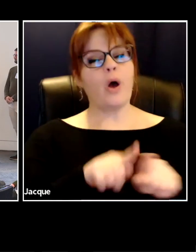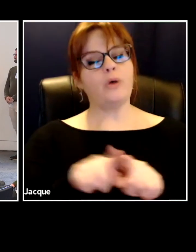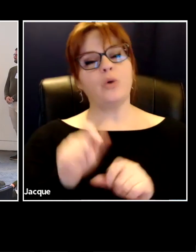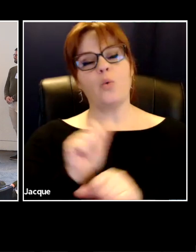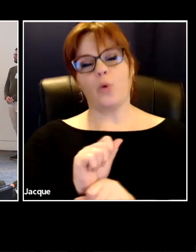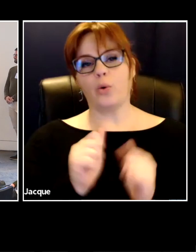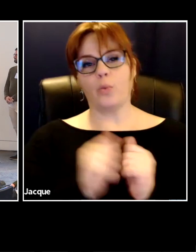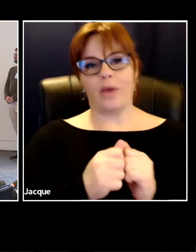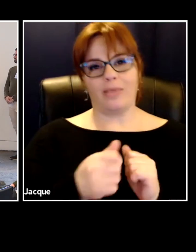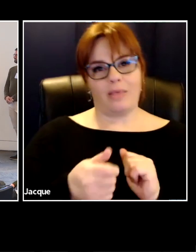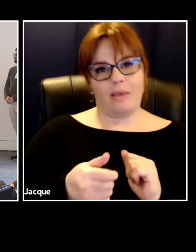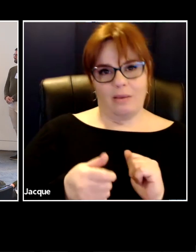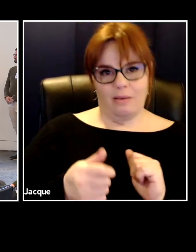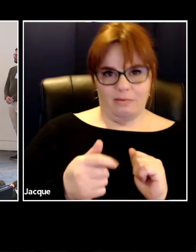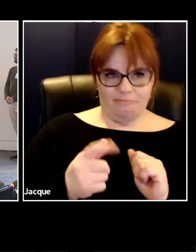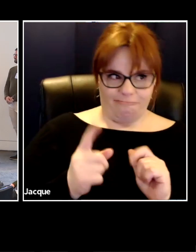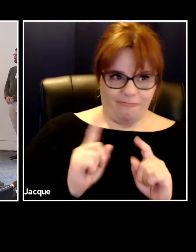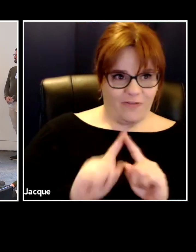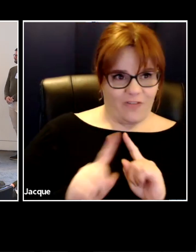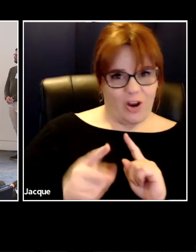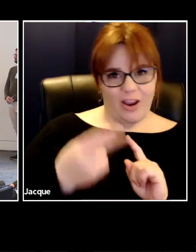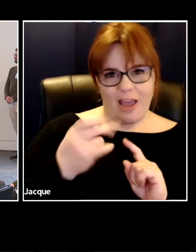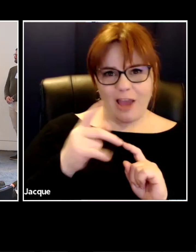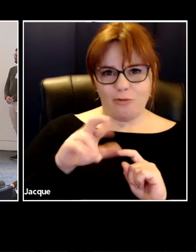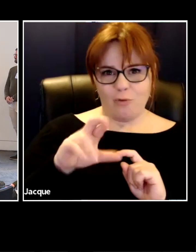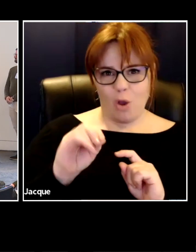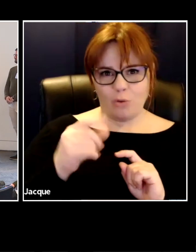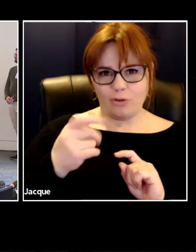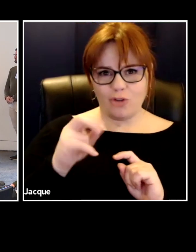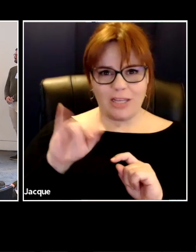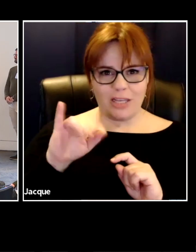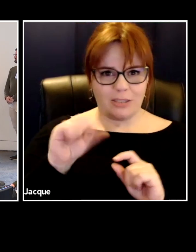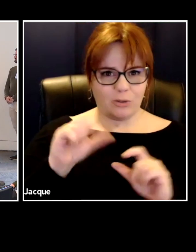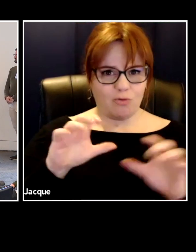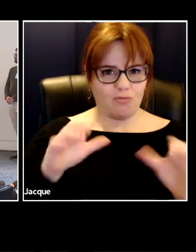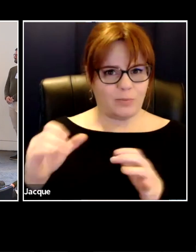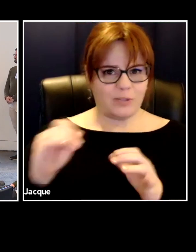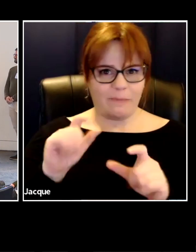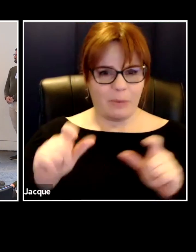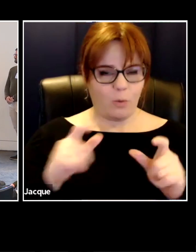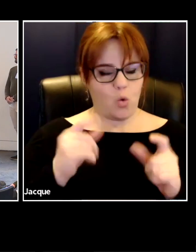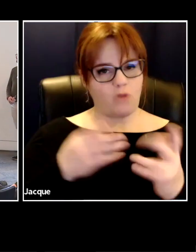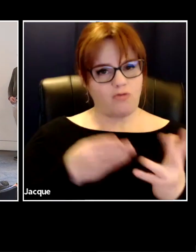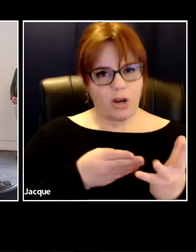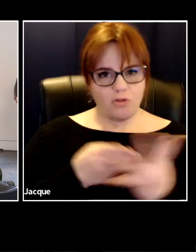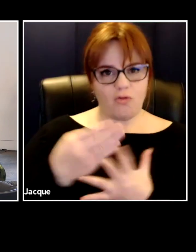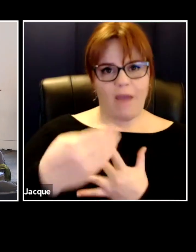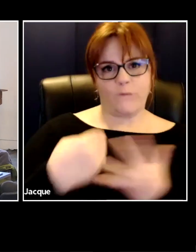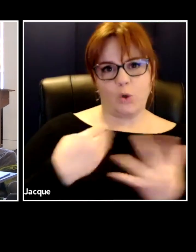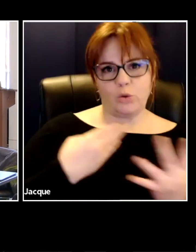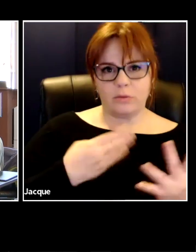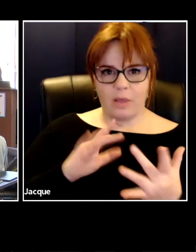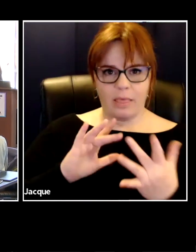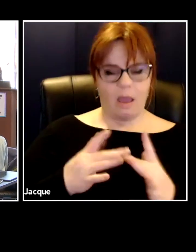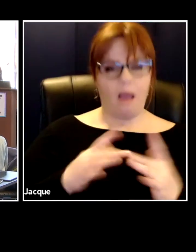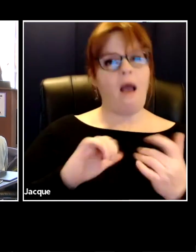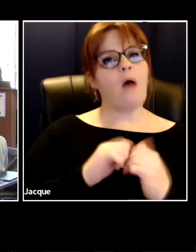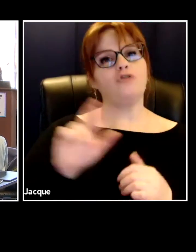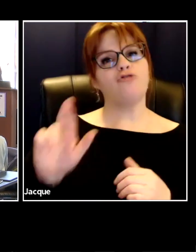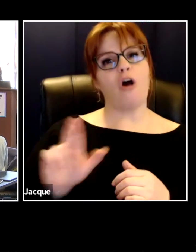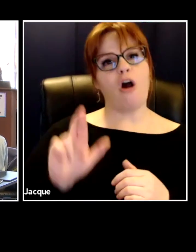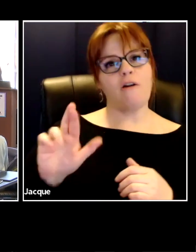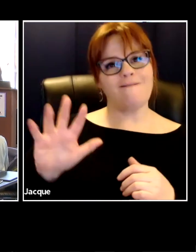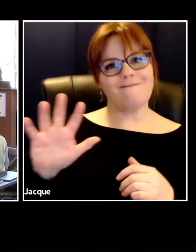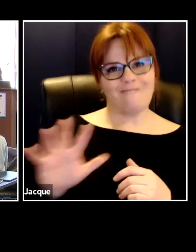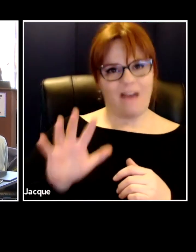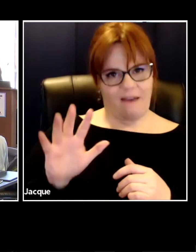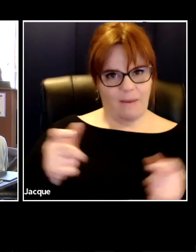of people who are trying to traverse the network. Um how does R5 manage dynamic costing of the